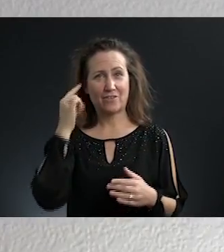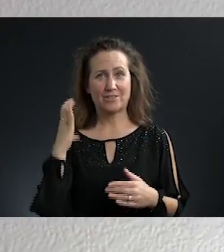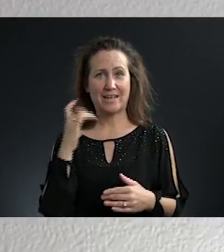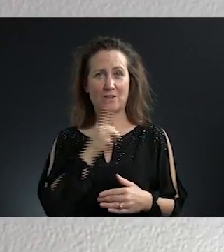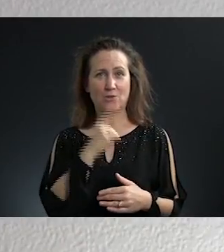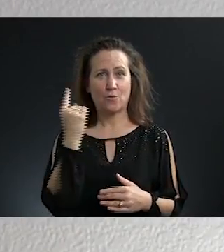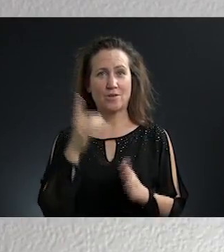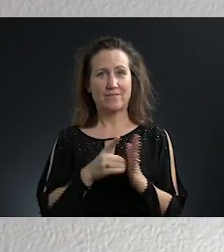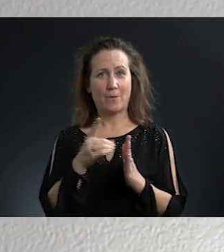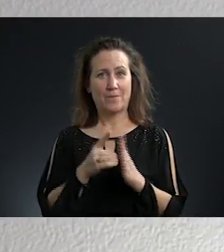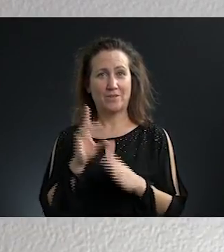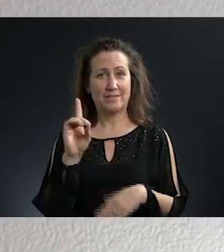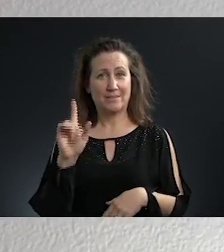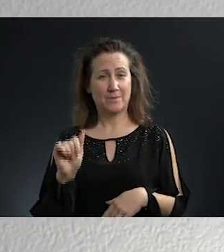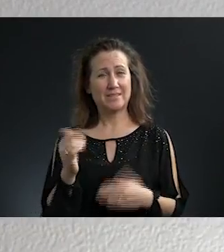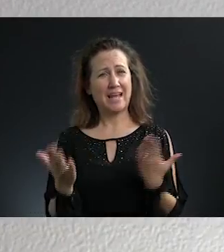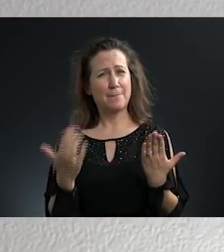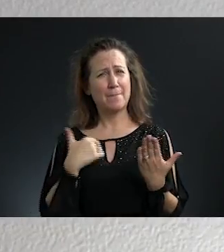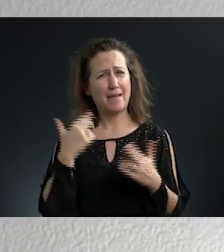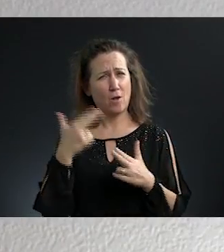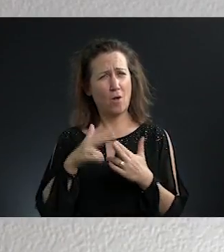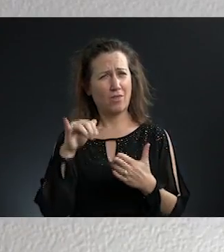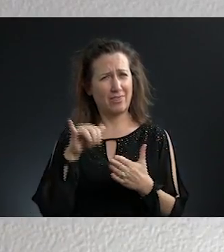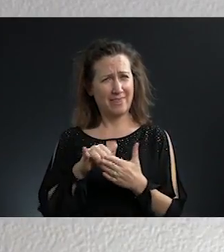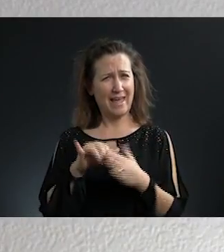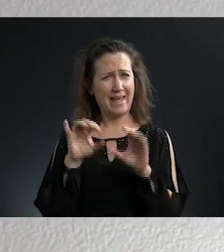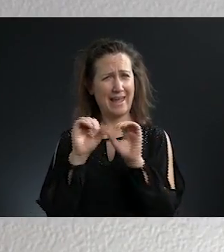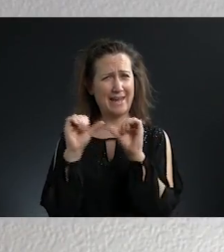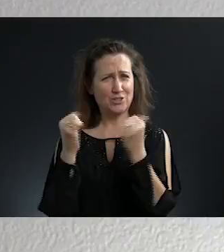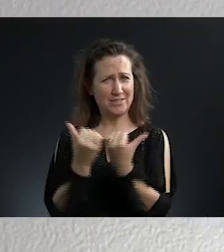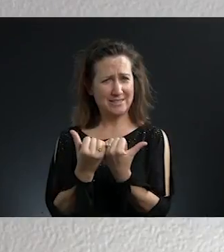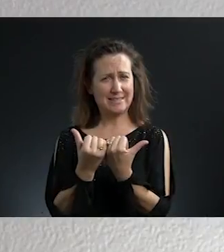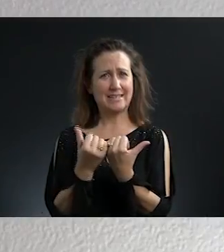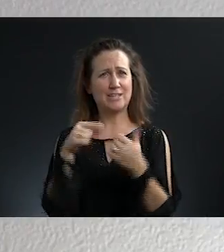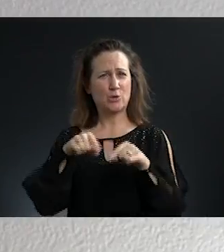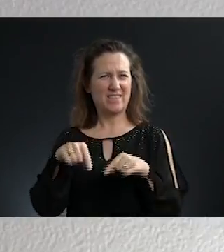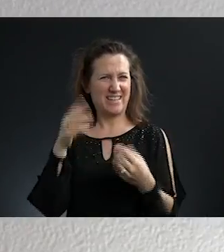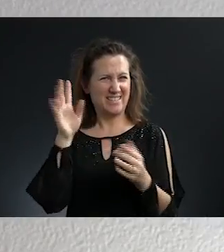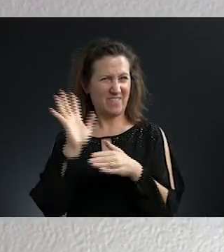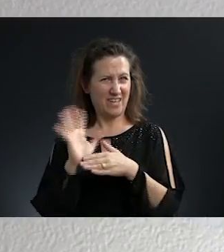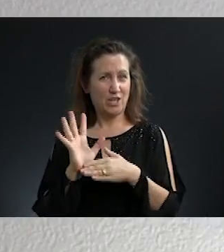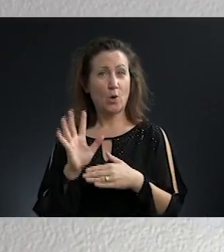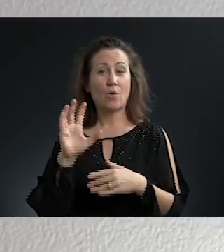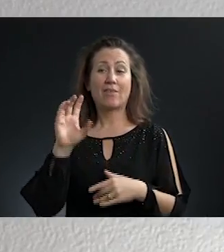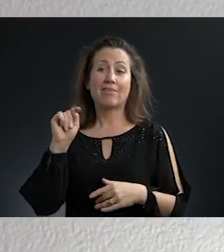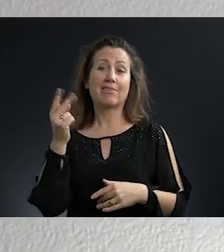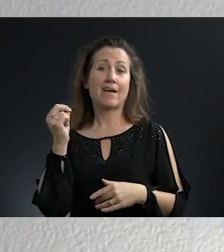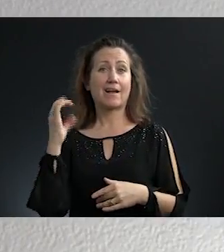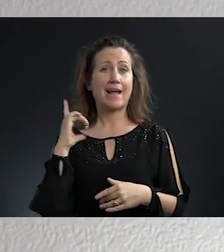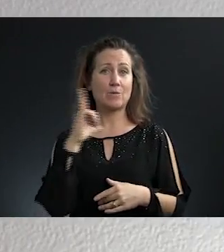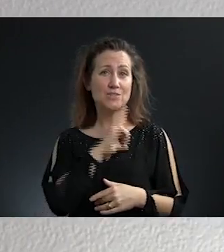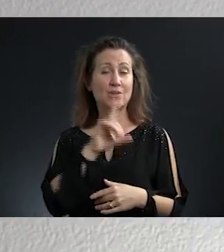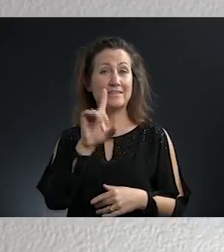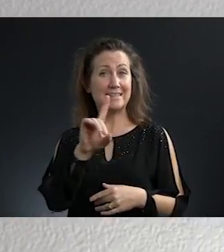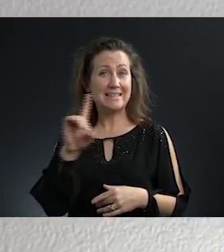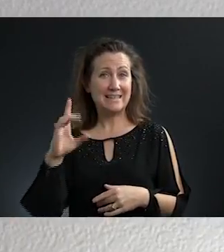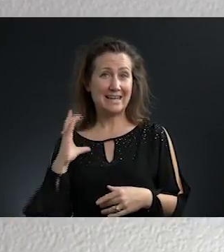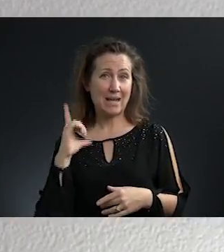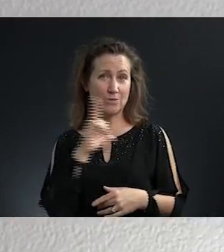Disabilities and I may refer to that during this informational video as the Council DD council or NGCDD